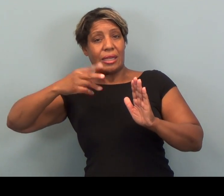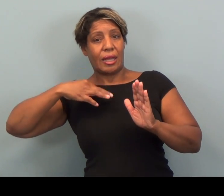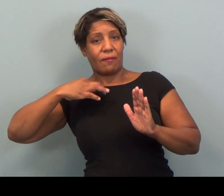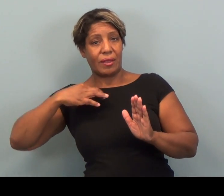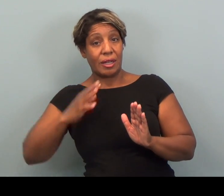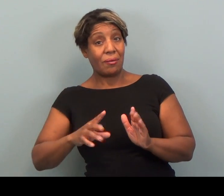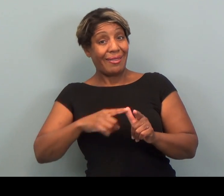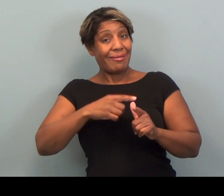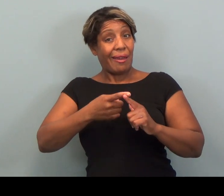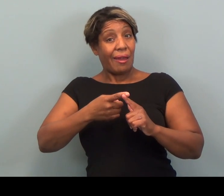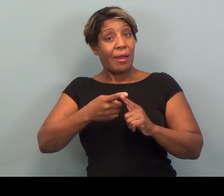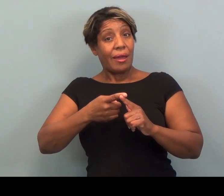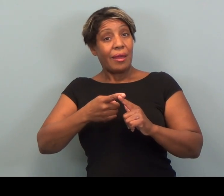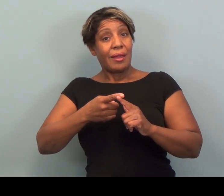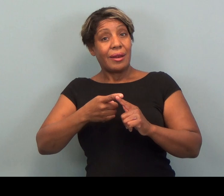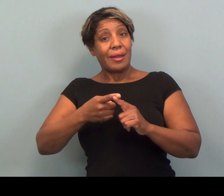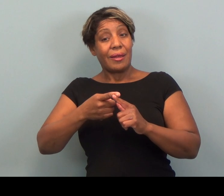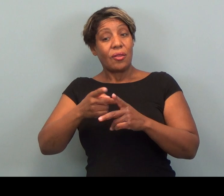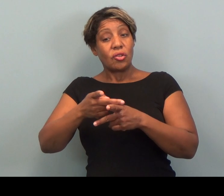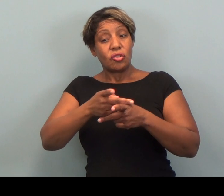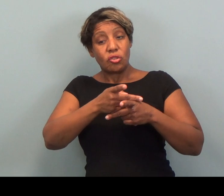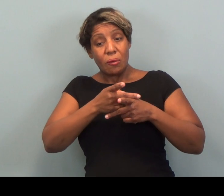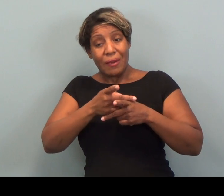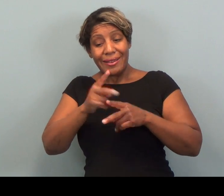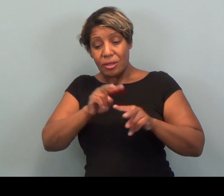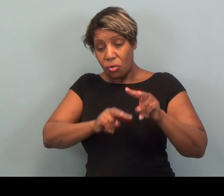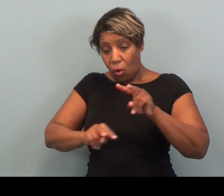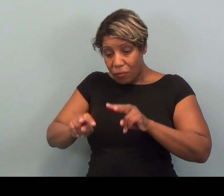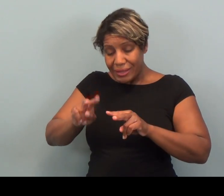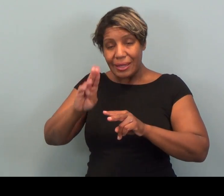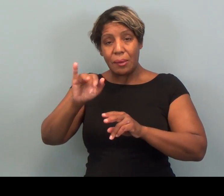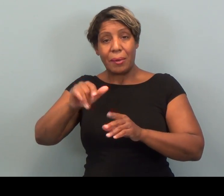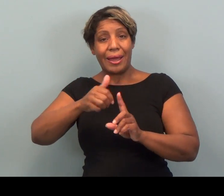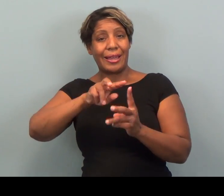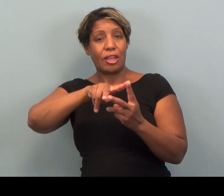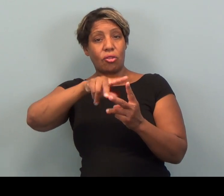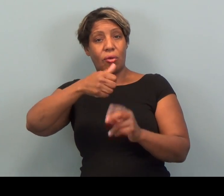And then overseen, supervised, by myself